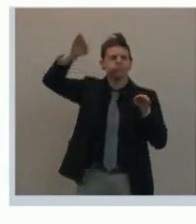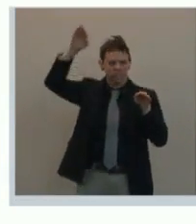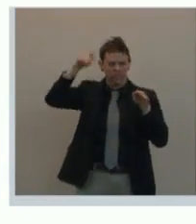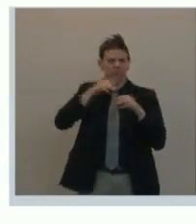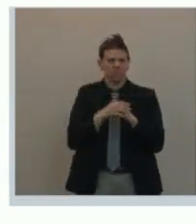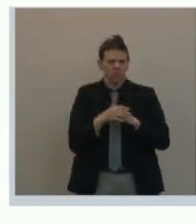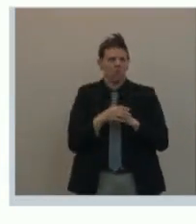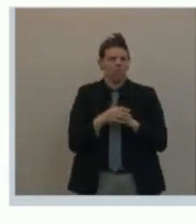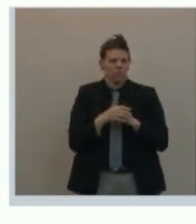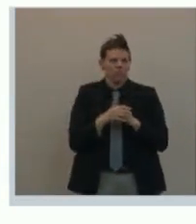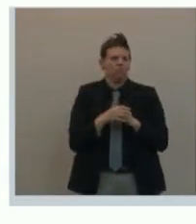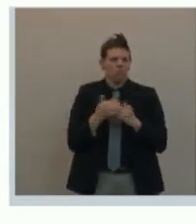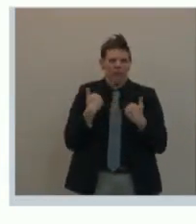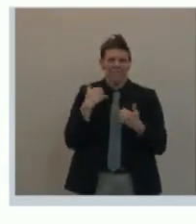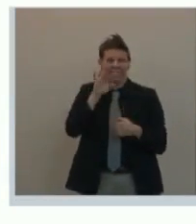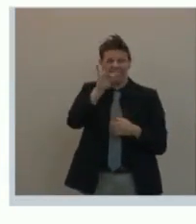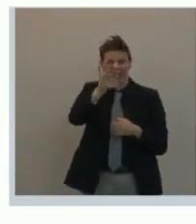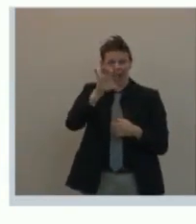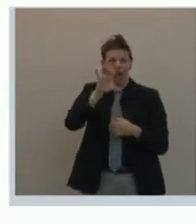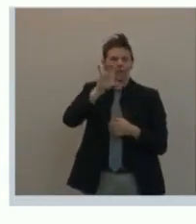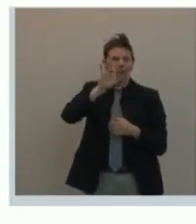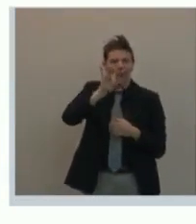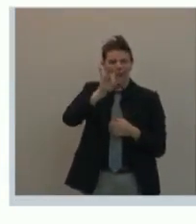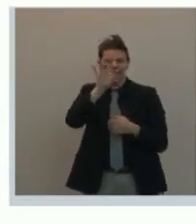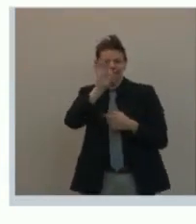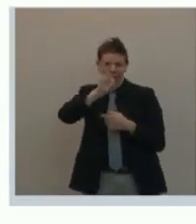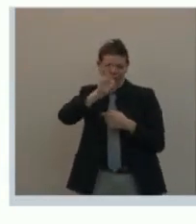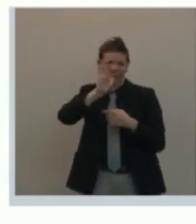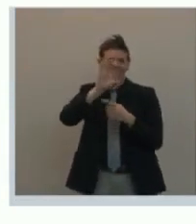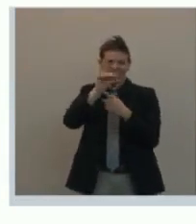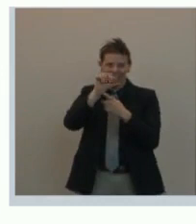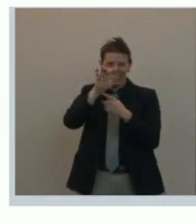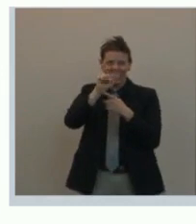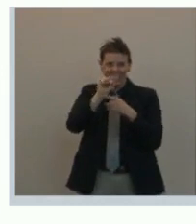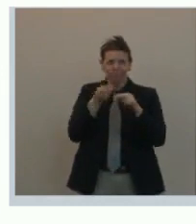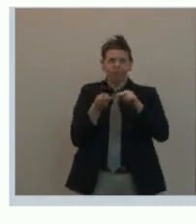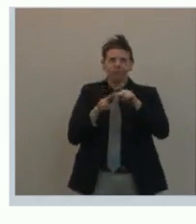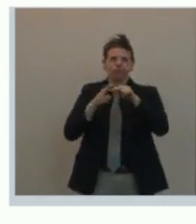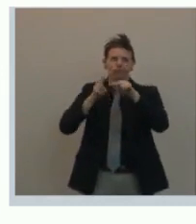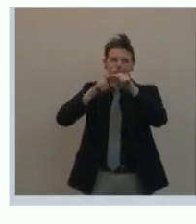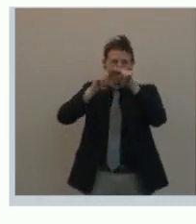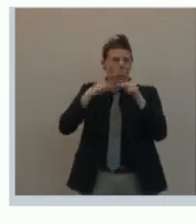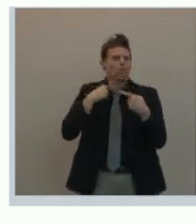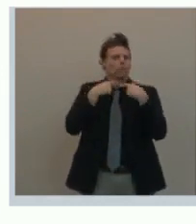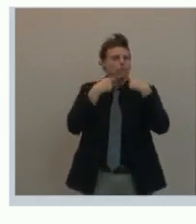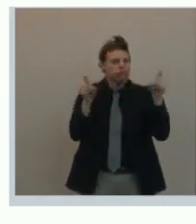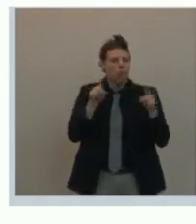I THINK WE’VE GOT A SLIDE THAT DOES NOT.